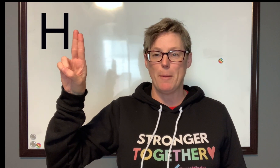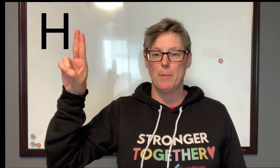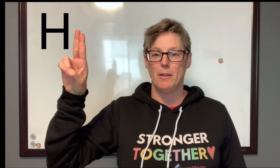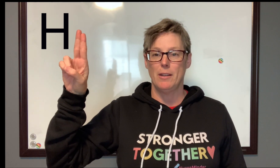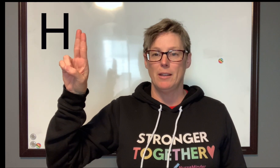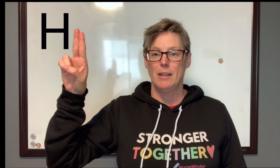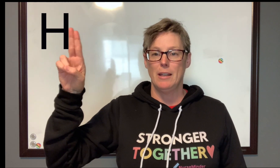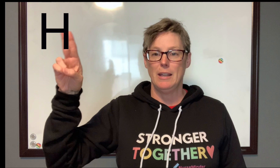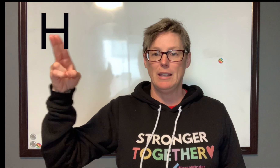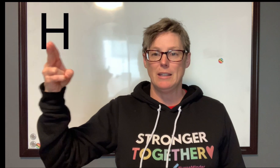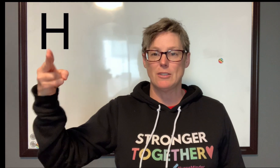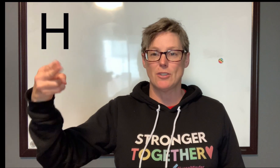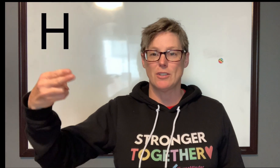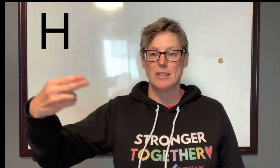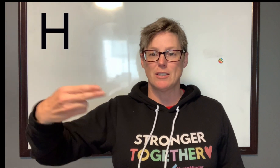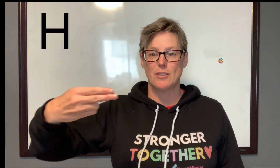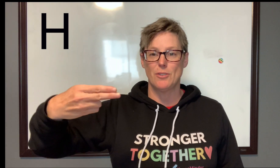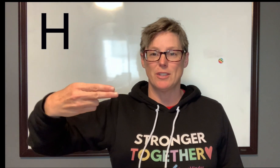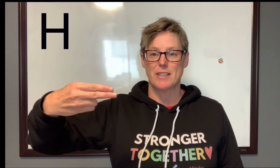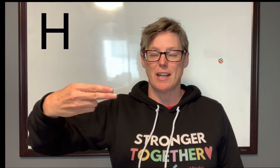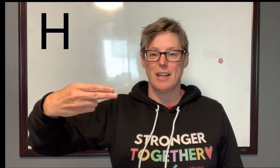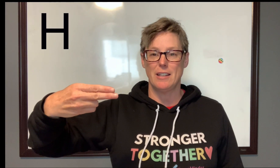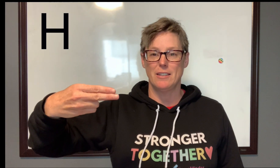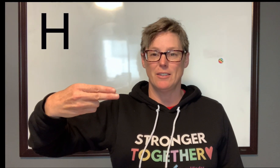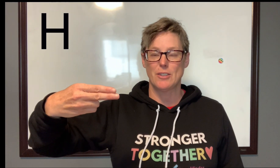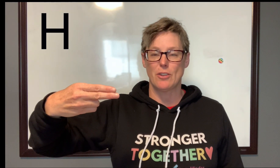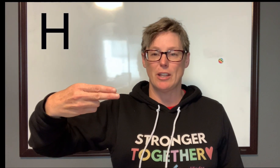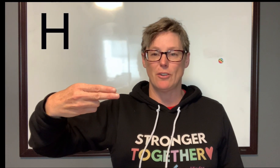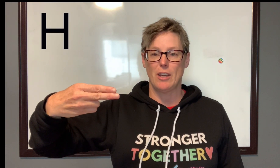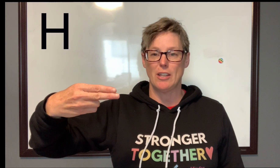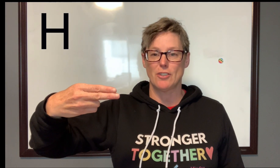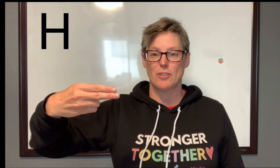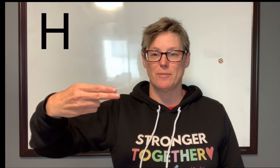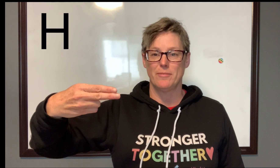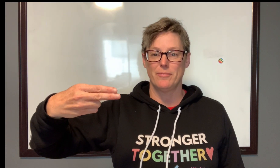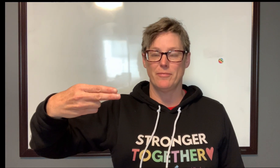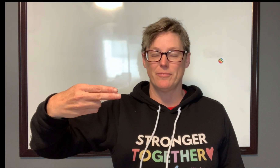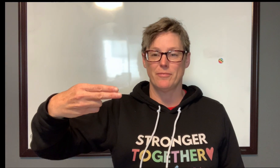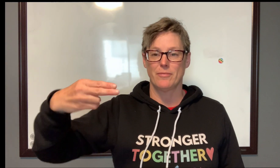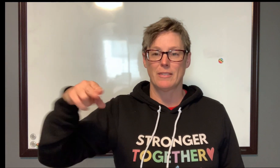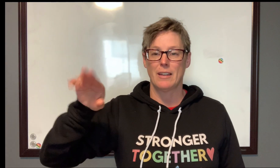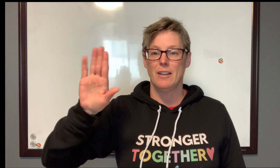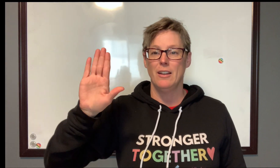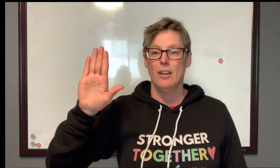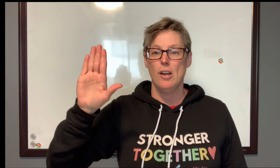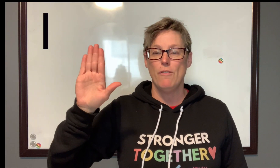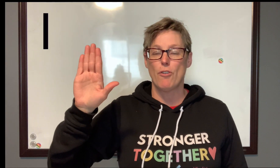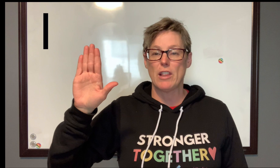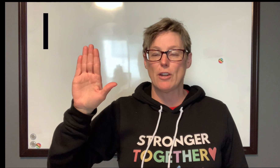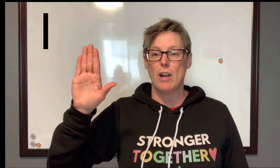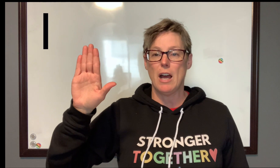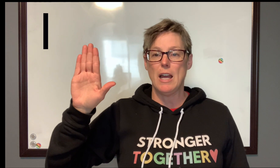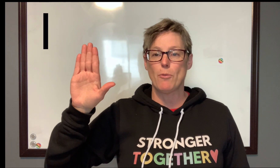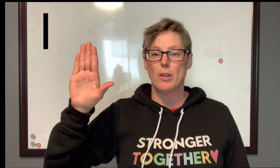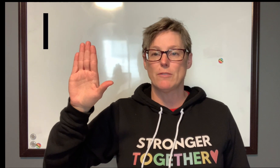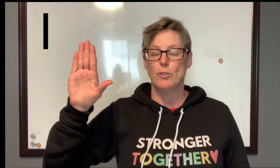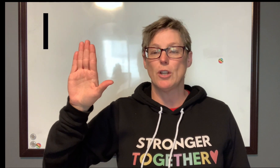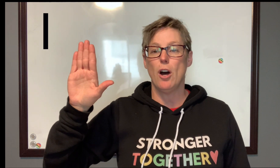up and turn it to the side so the letter h